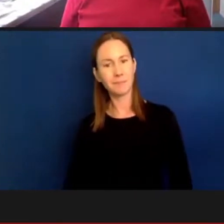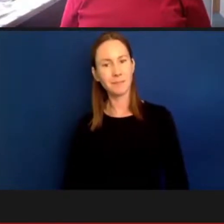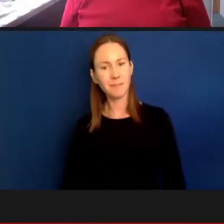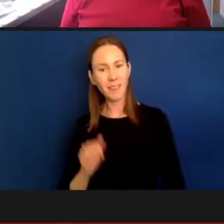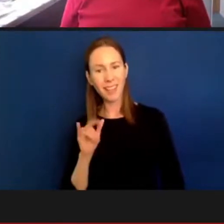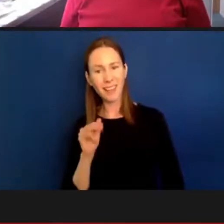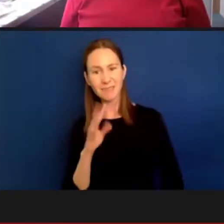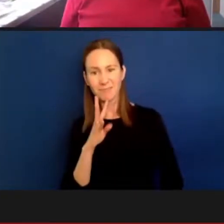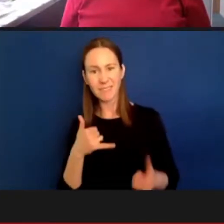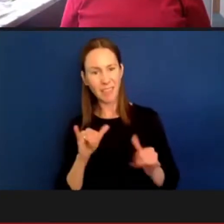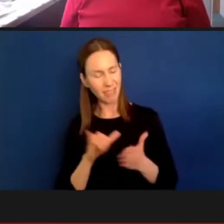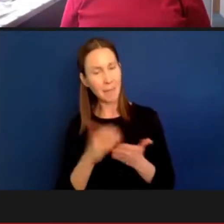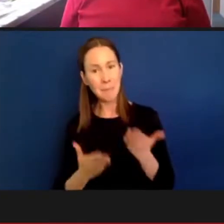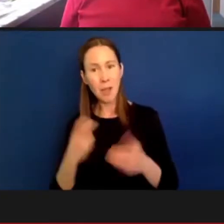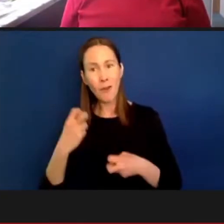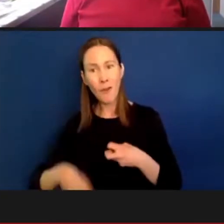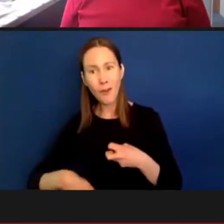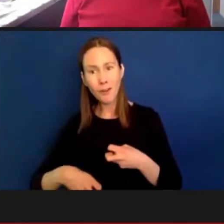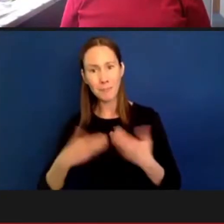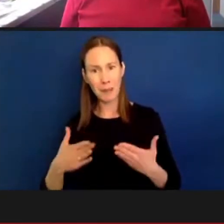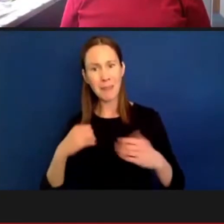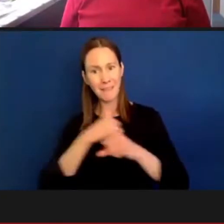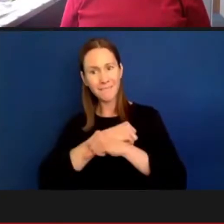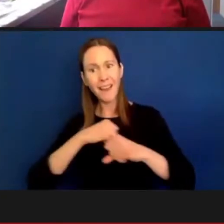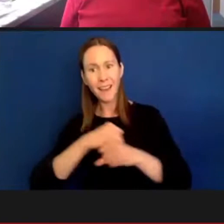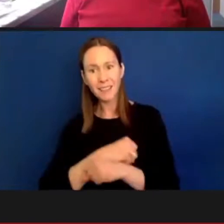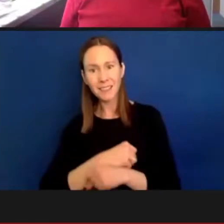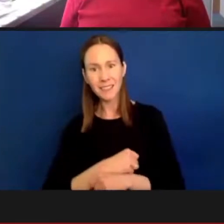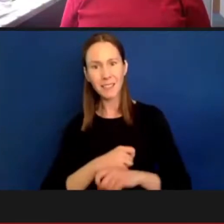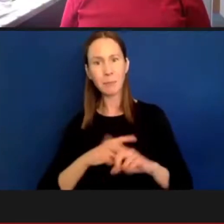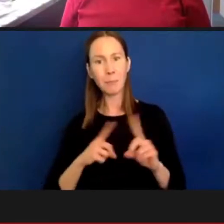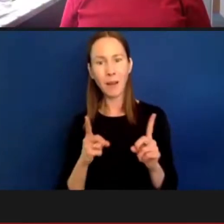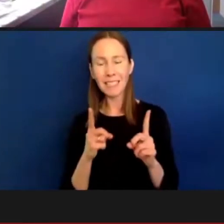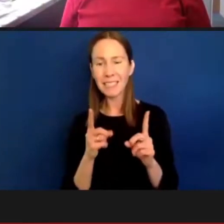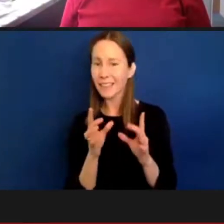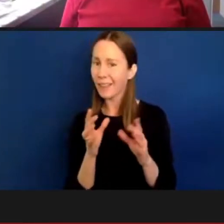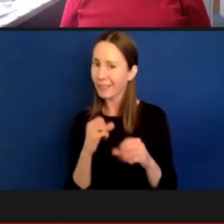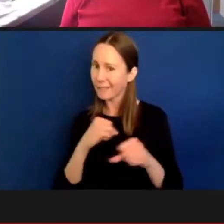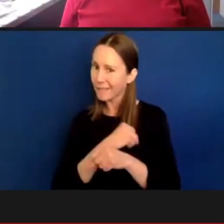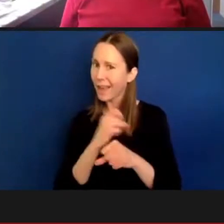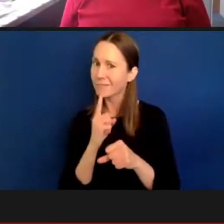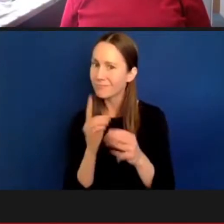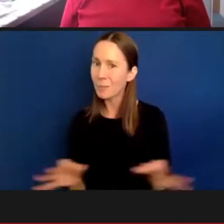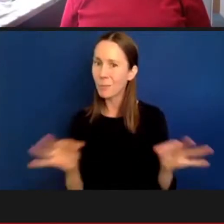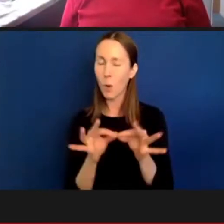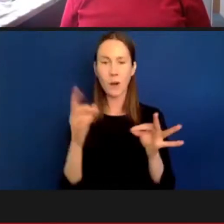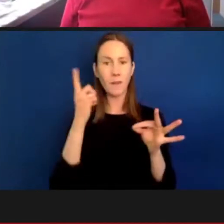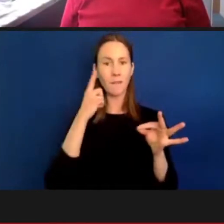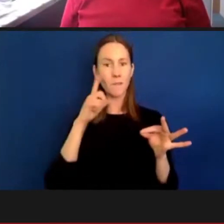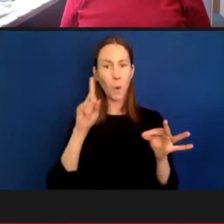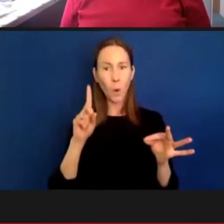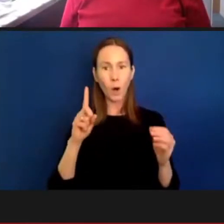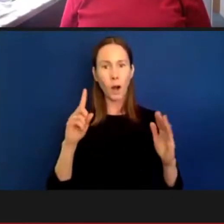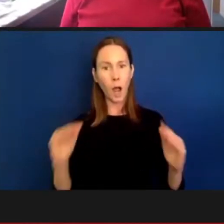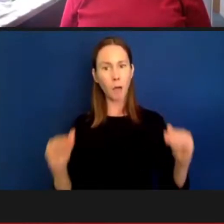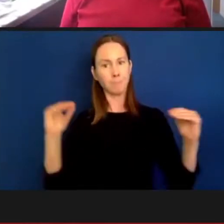That might be a fight, but it's important fight in order to attain what we need to do.